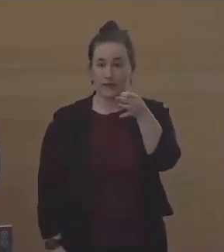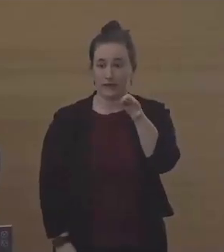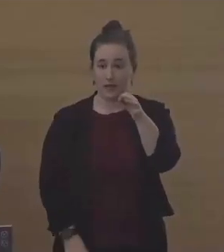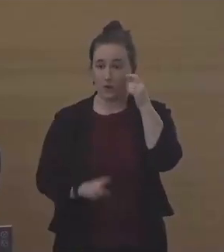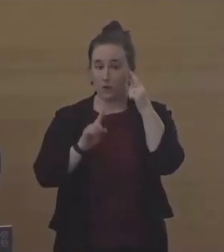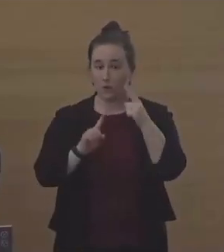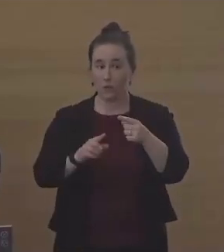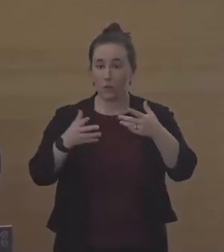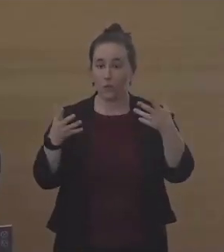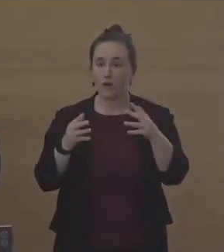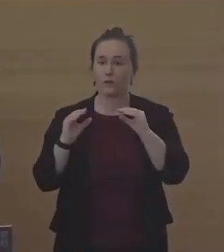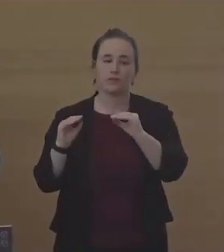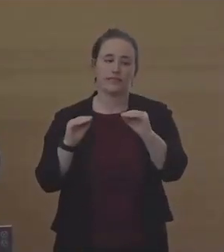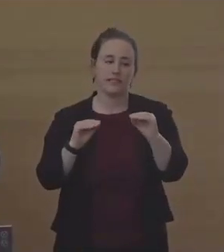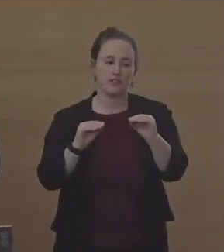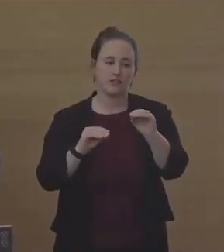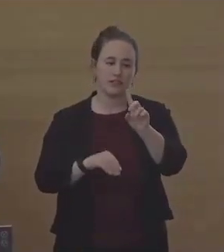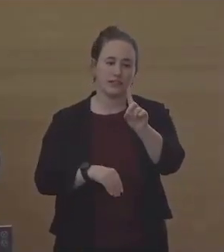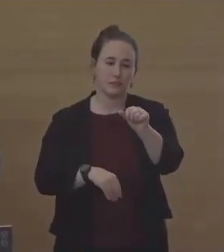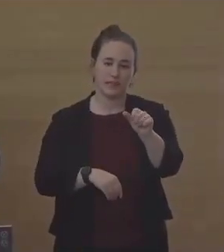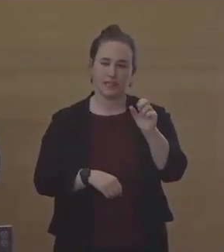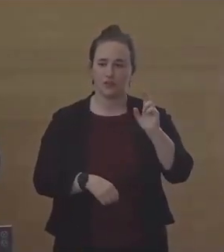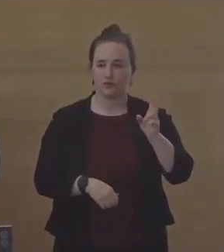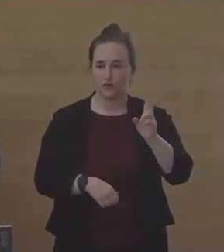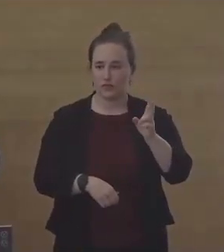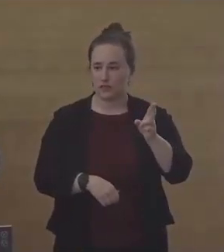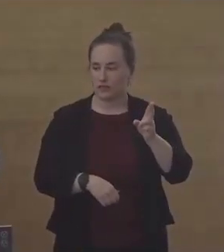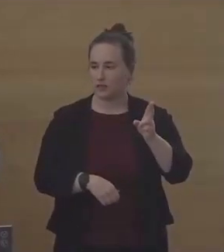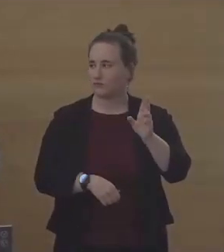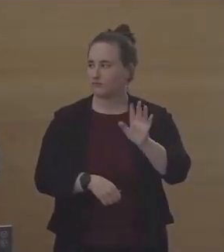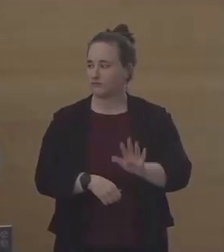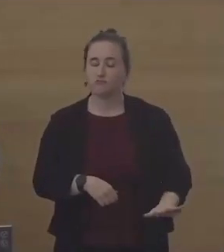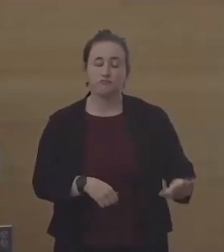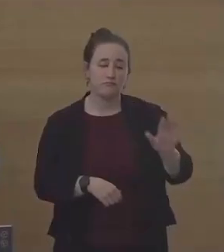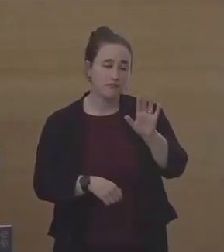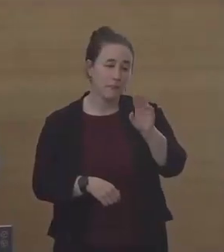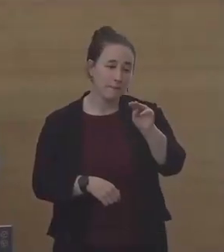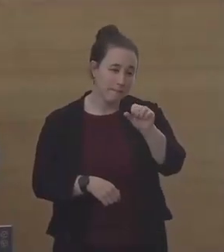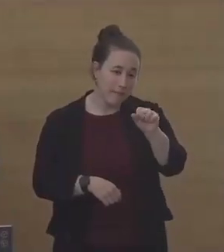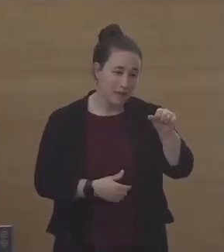disability history in Massachusetts schools